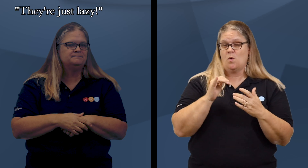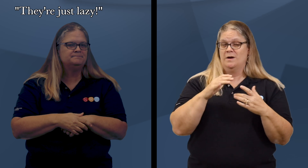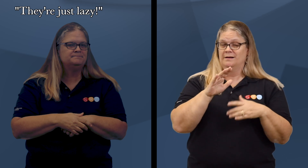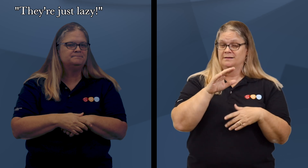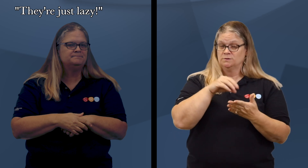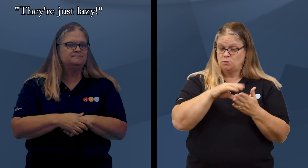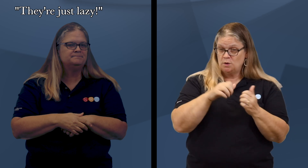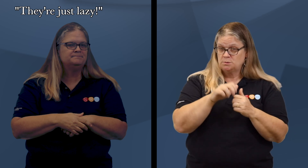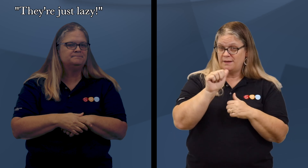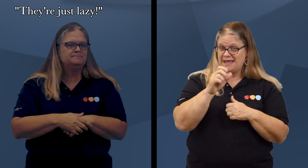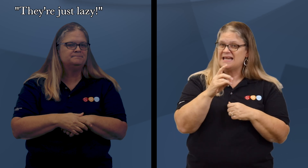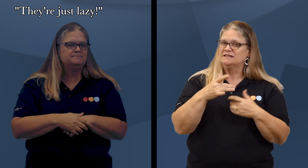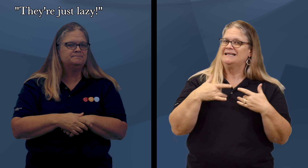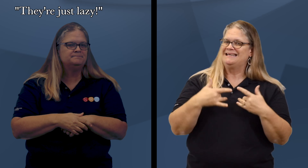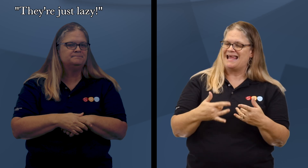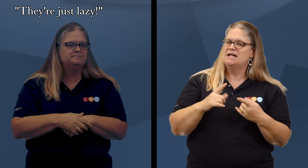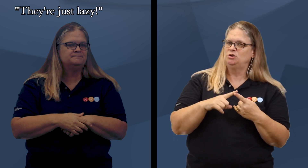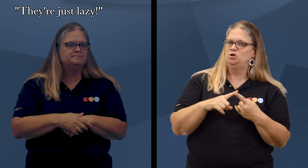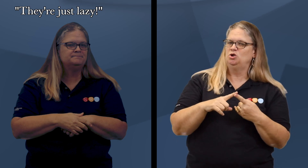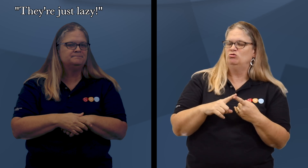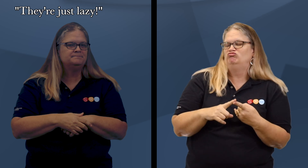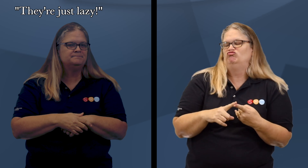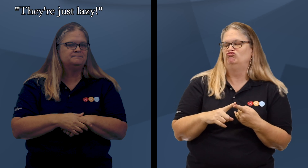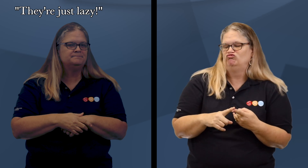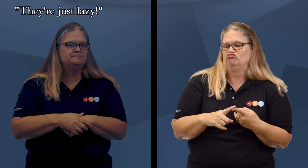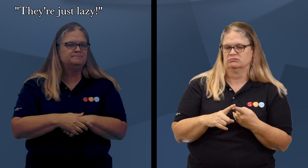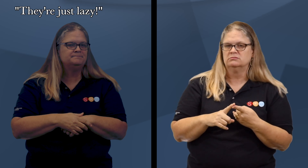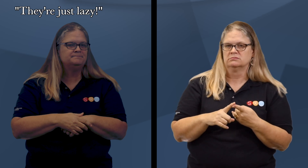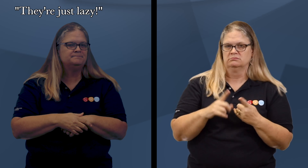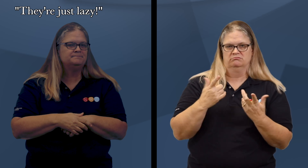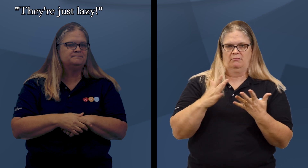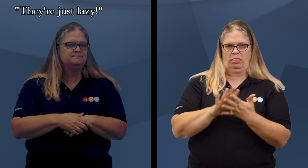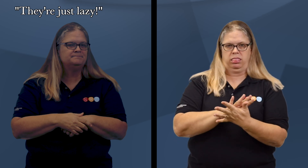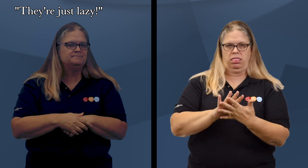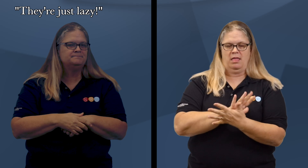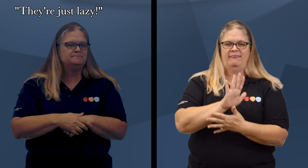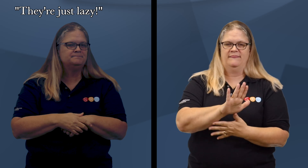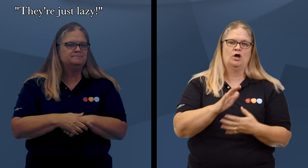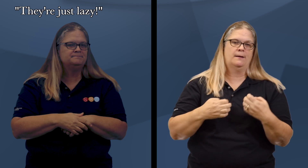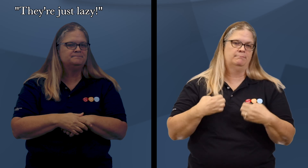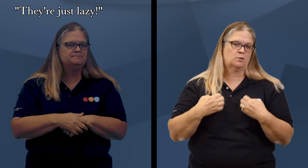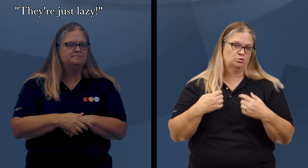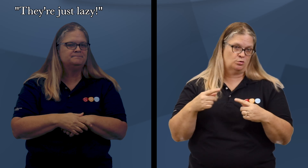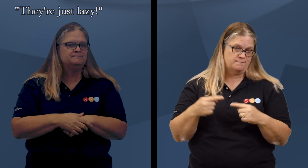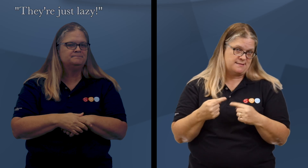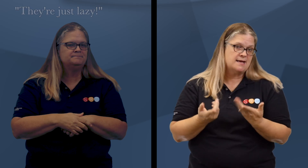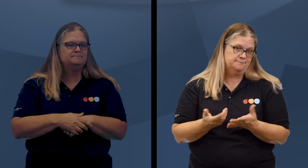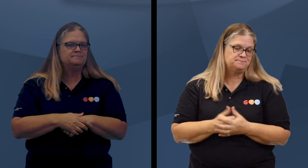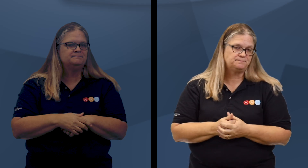Children with ADHD tend to brush things off, in order to mask their true emotions.